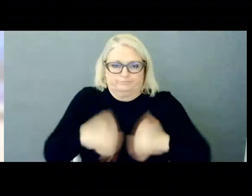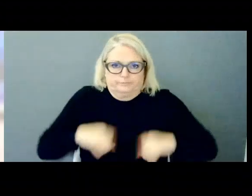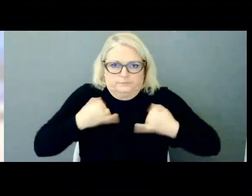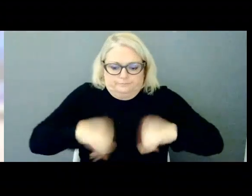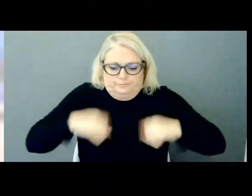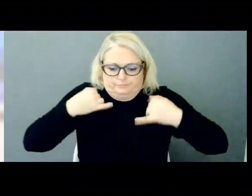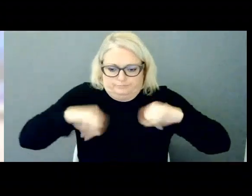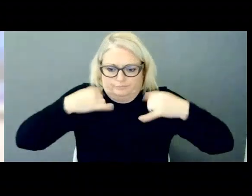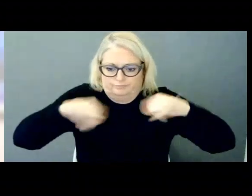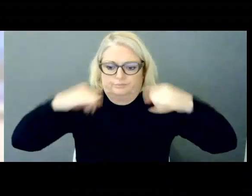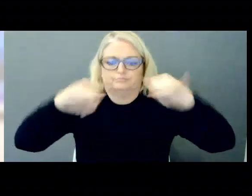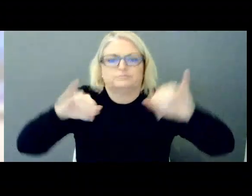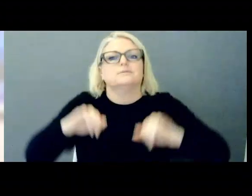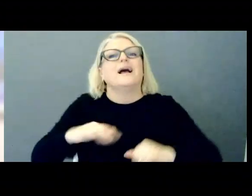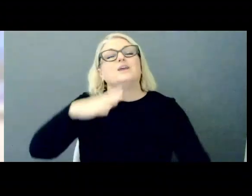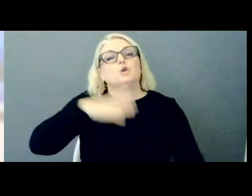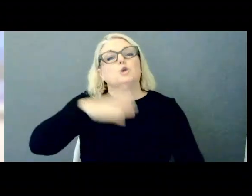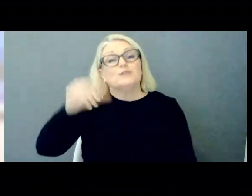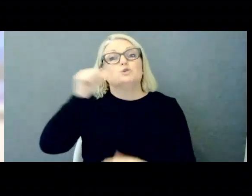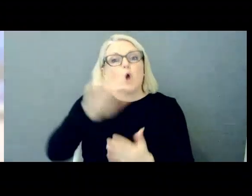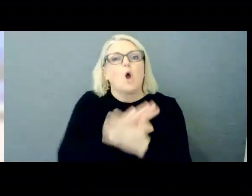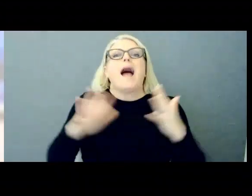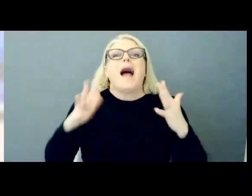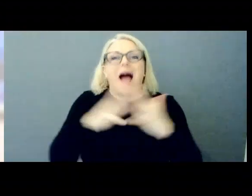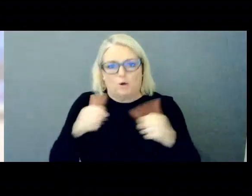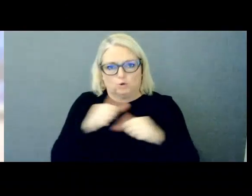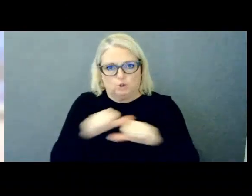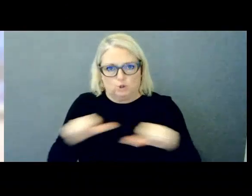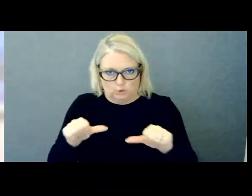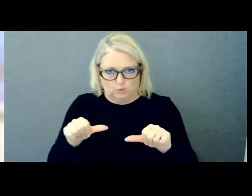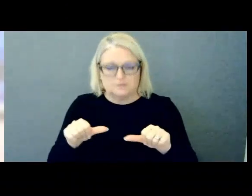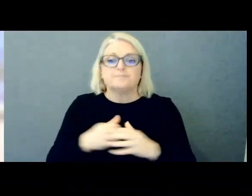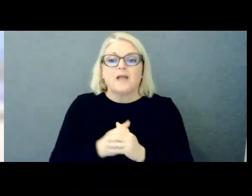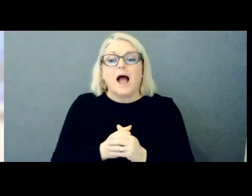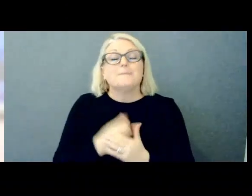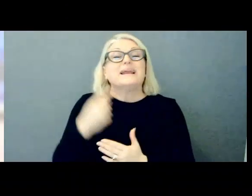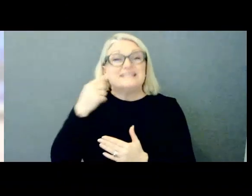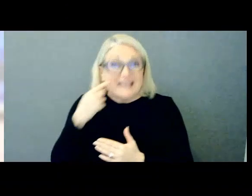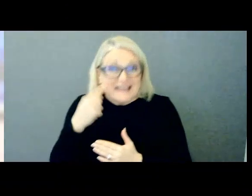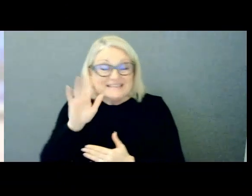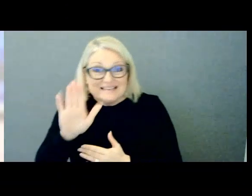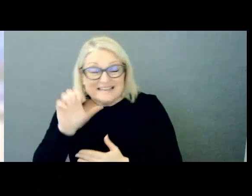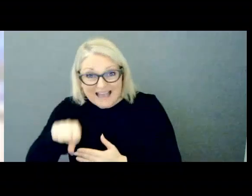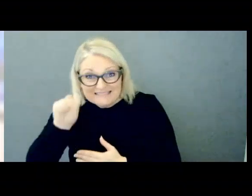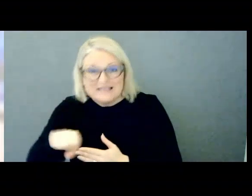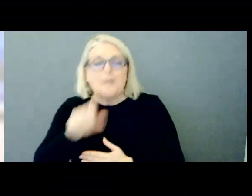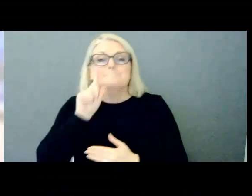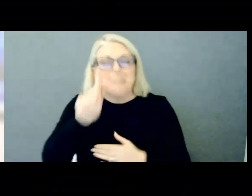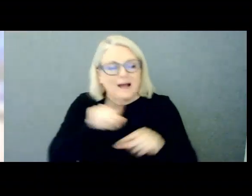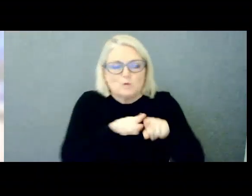So, it's adaptive from a research tool. It's easy to use, but you need to work at it to learn how to use it properly.